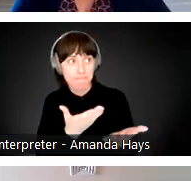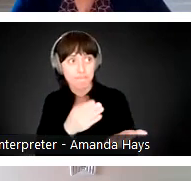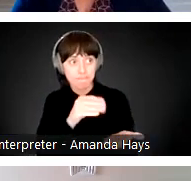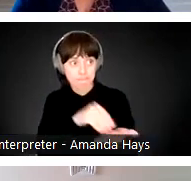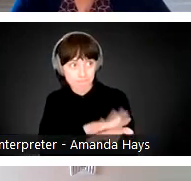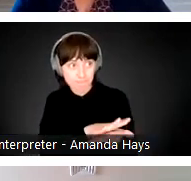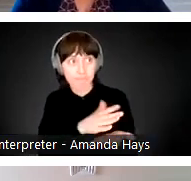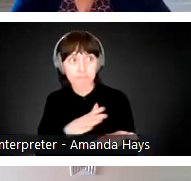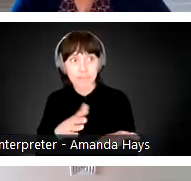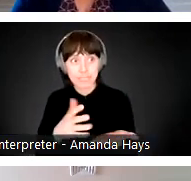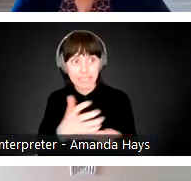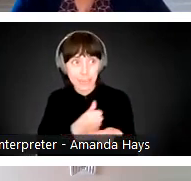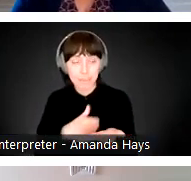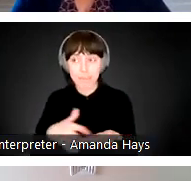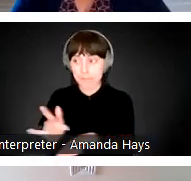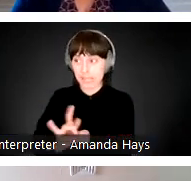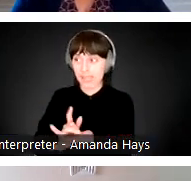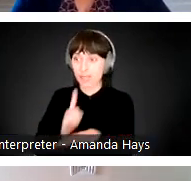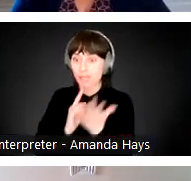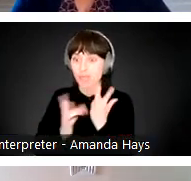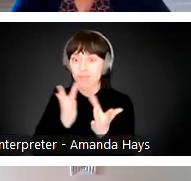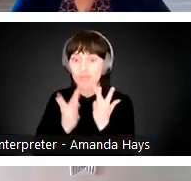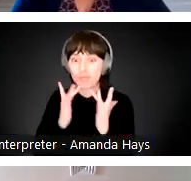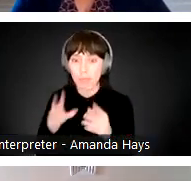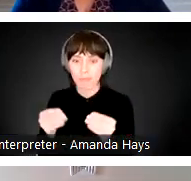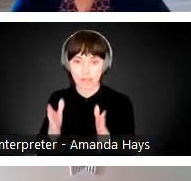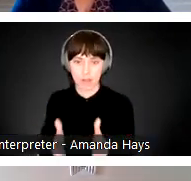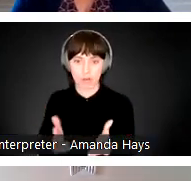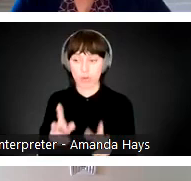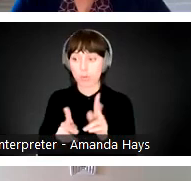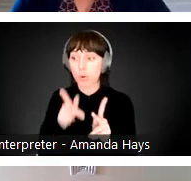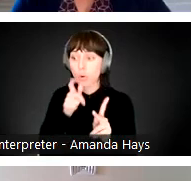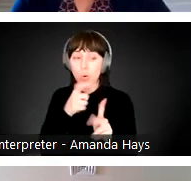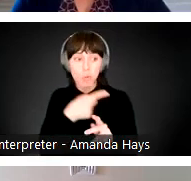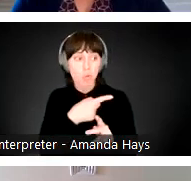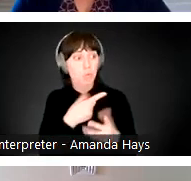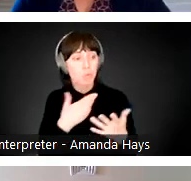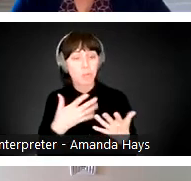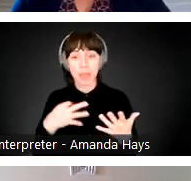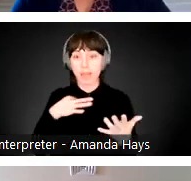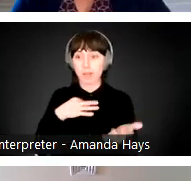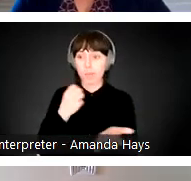a real lack of providers right now. So, there are people who are eligible for